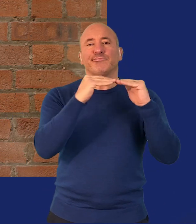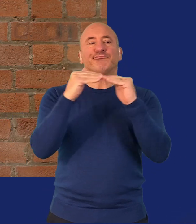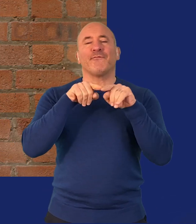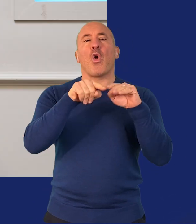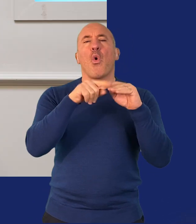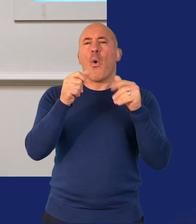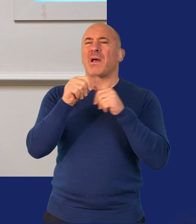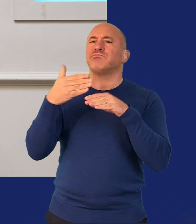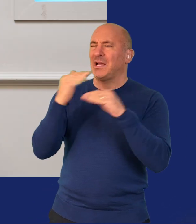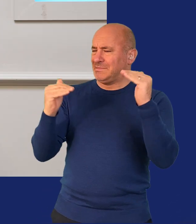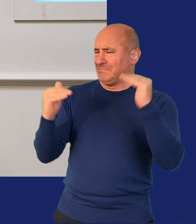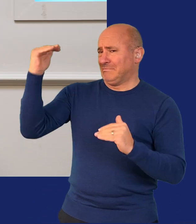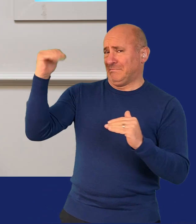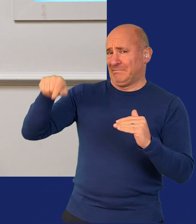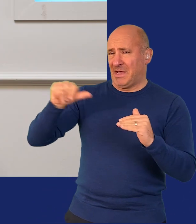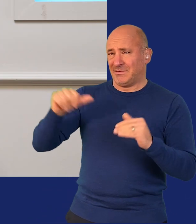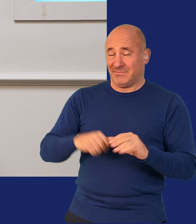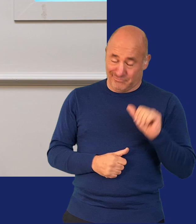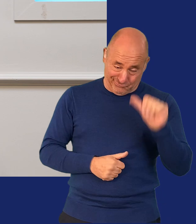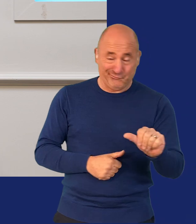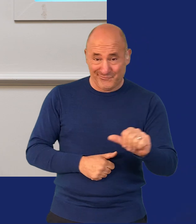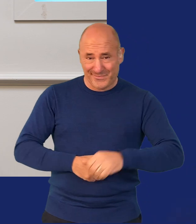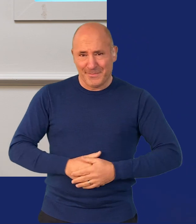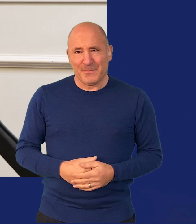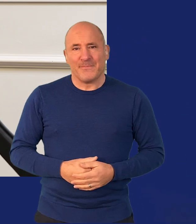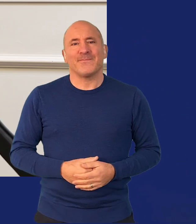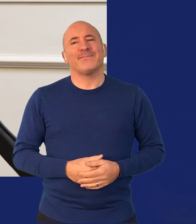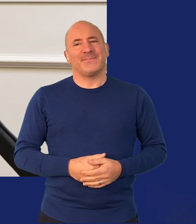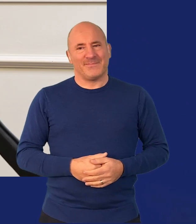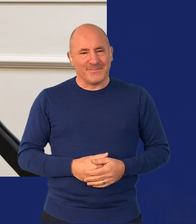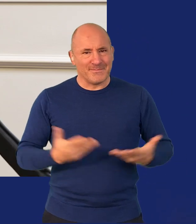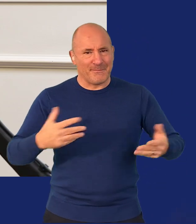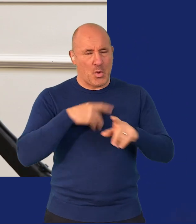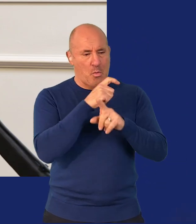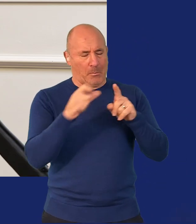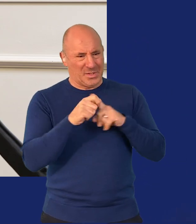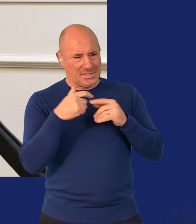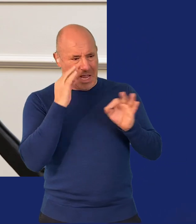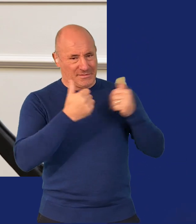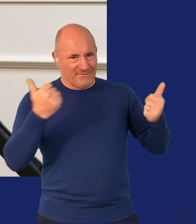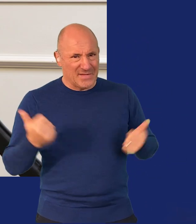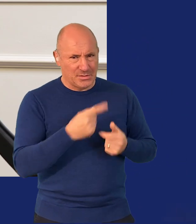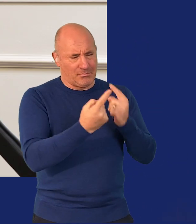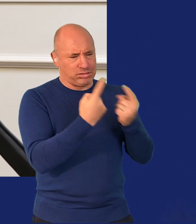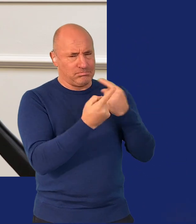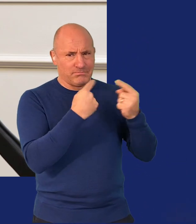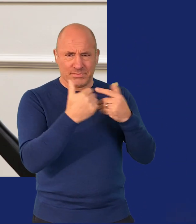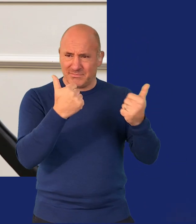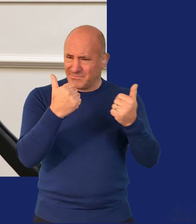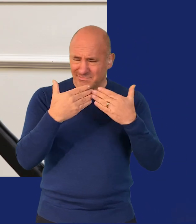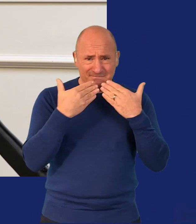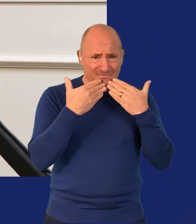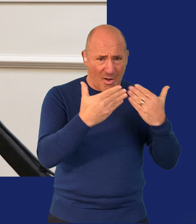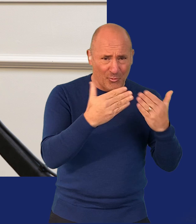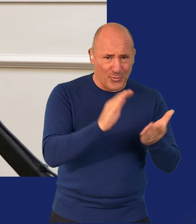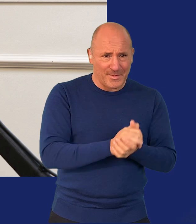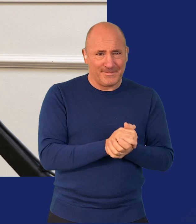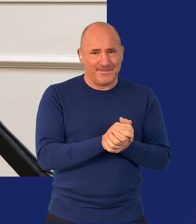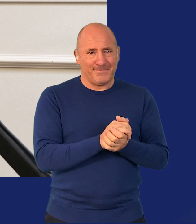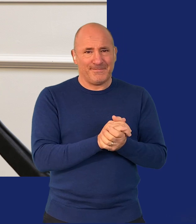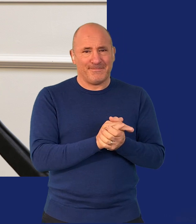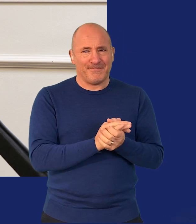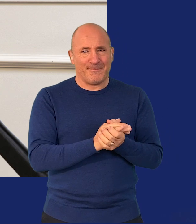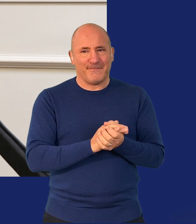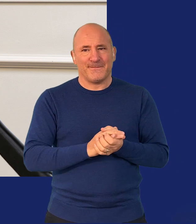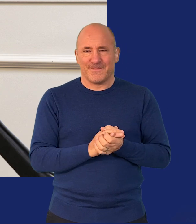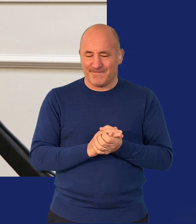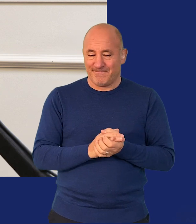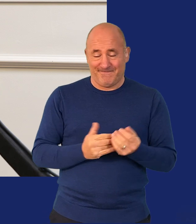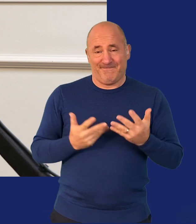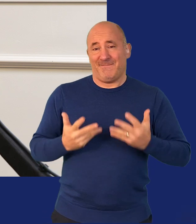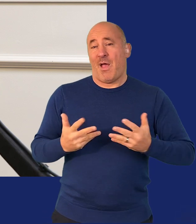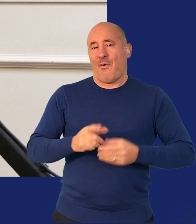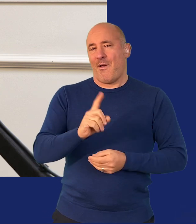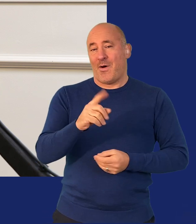Thank you very much for answering what our community wanted to know,